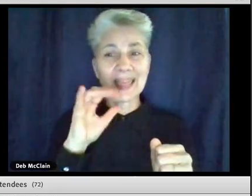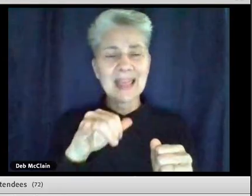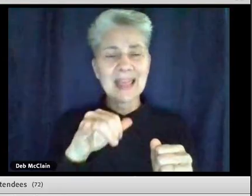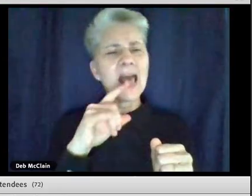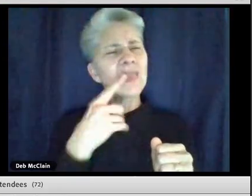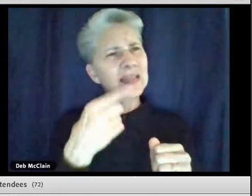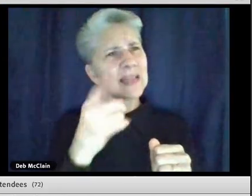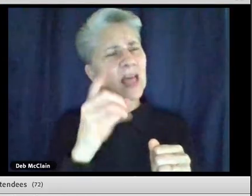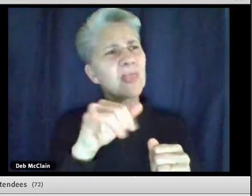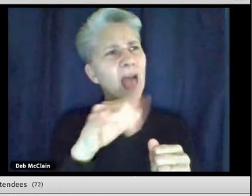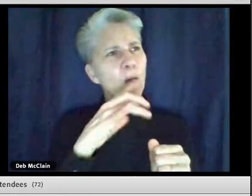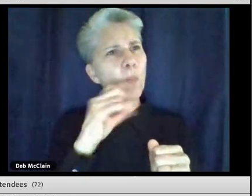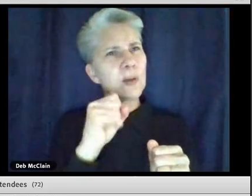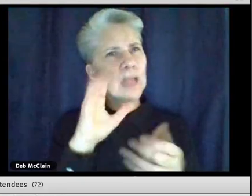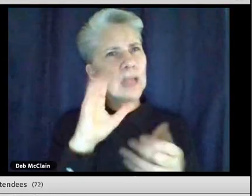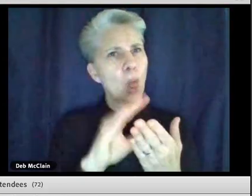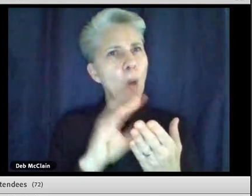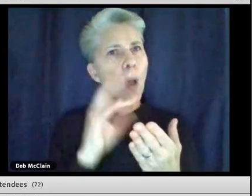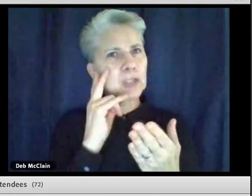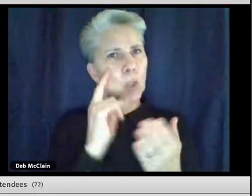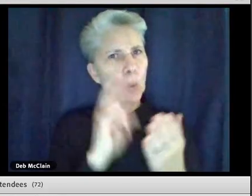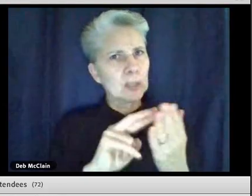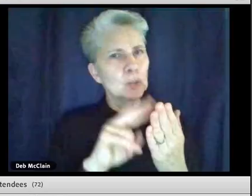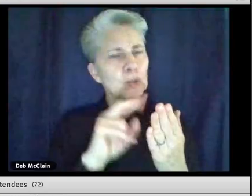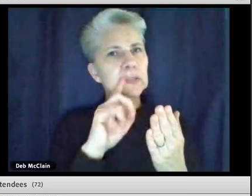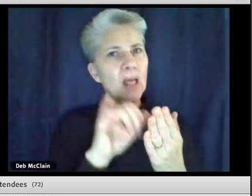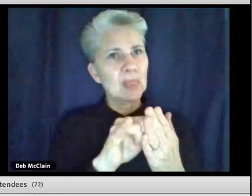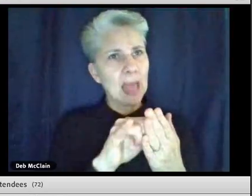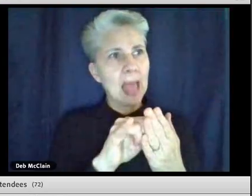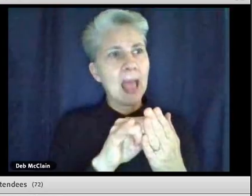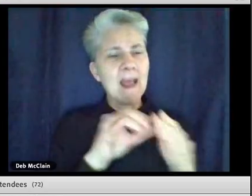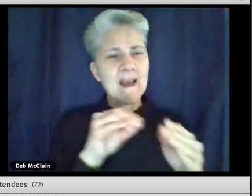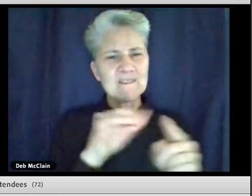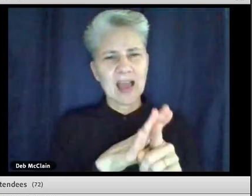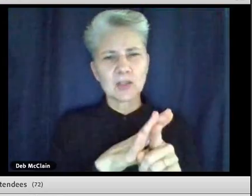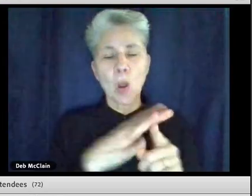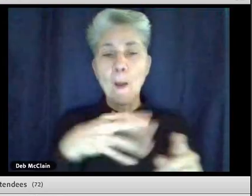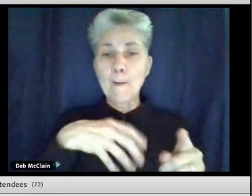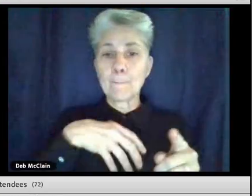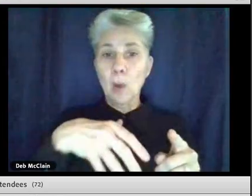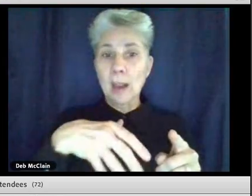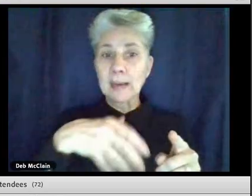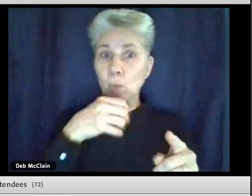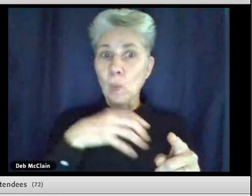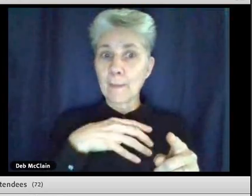The dry cough. Oh, your daughter is pregnant. And they did say that that was low. I did see some research that said